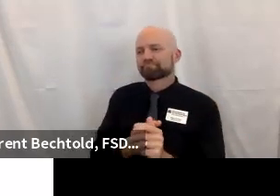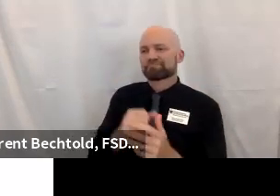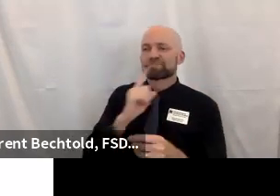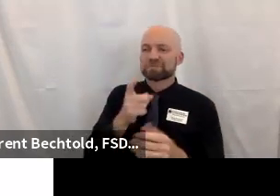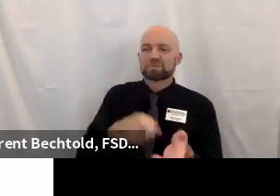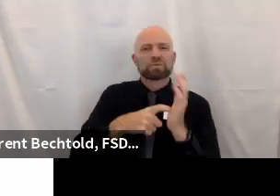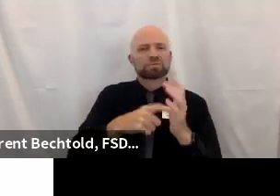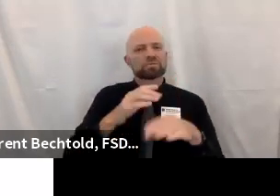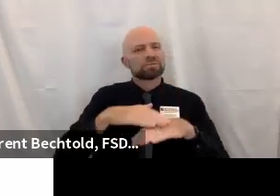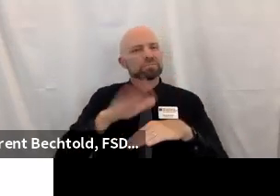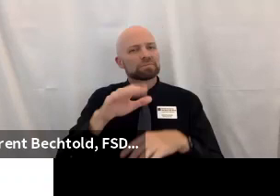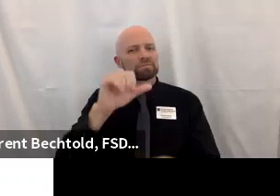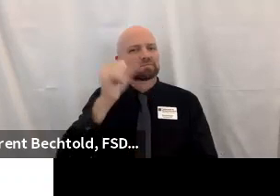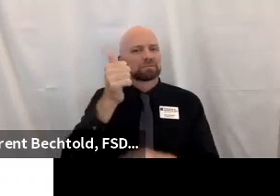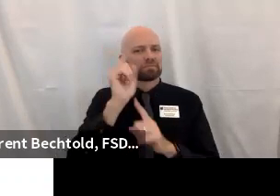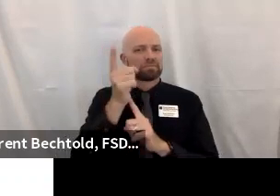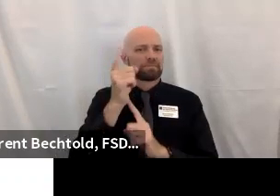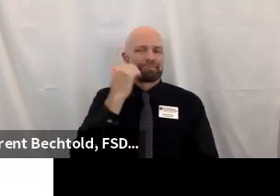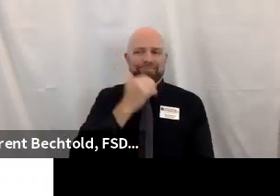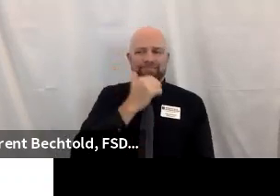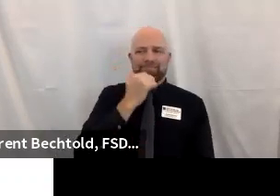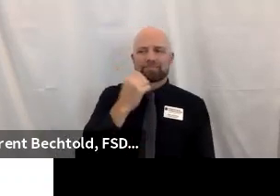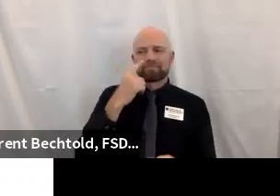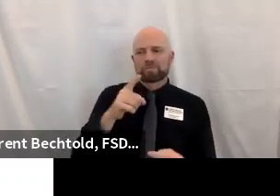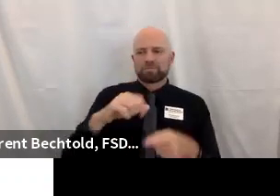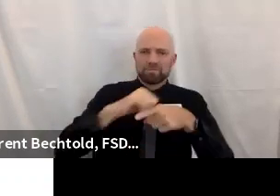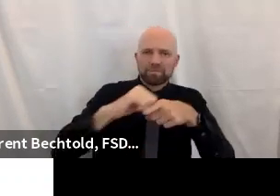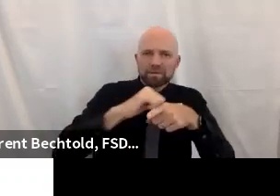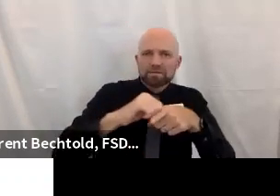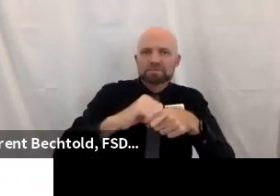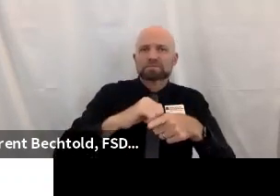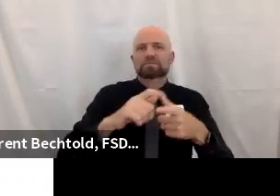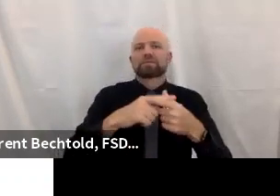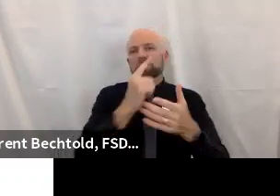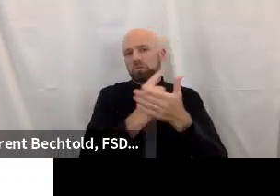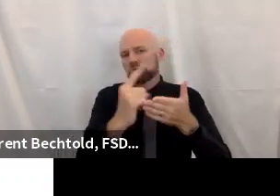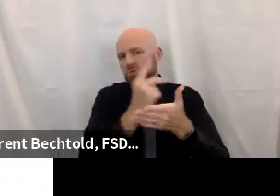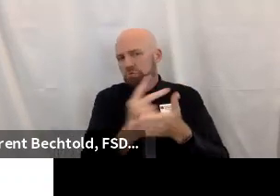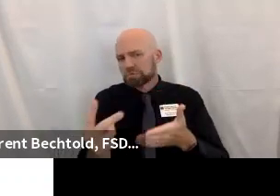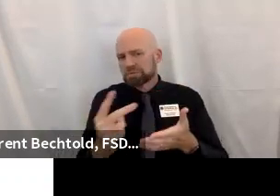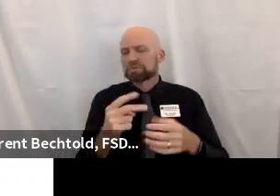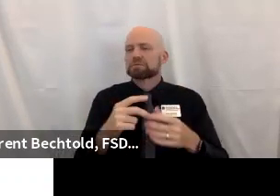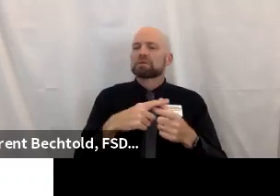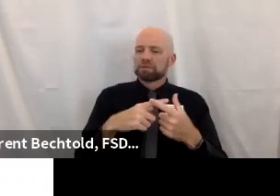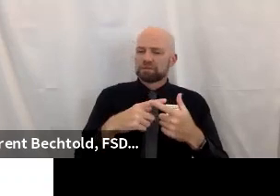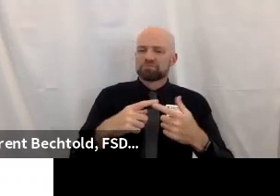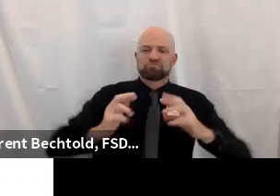The comment was that not many of the 7 Cs were seen. And then after he had read that for 10 minutes every day for a week or two